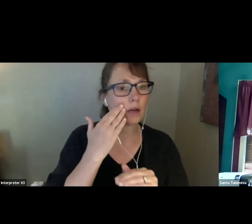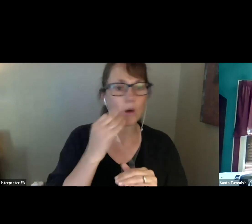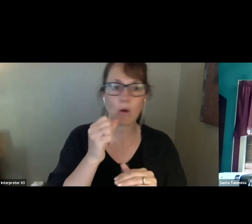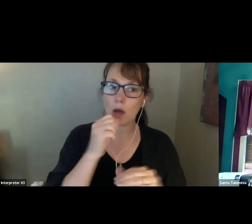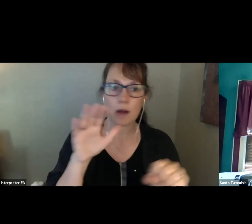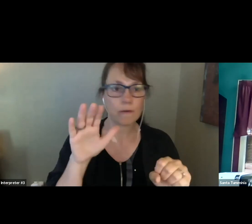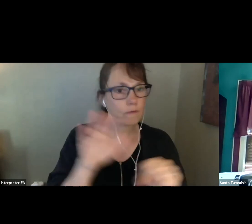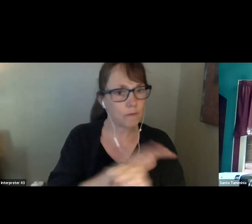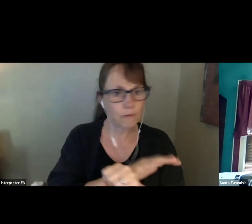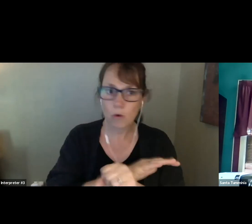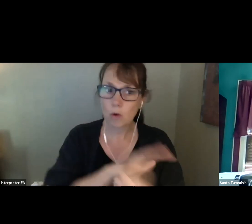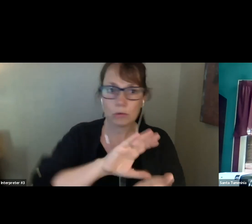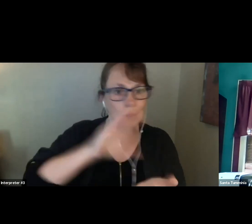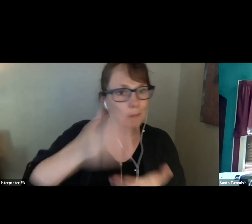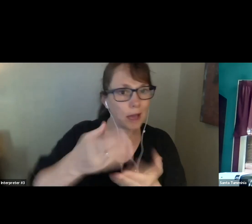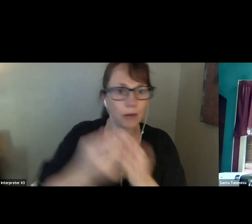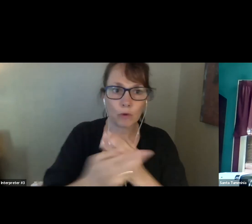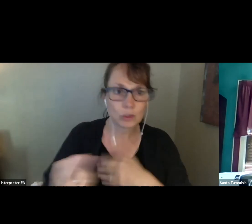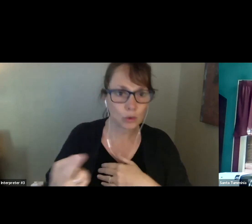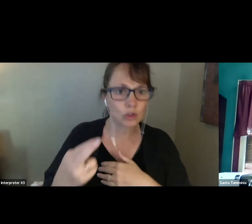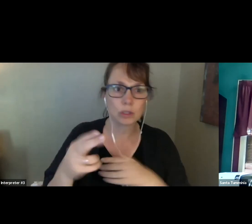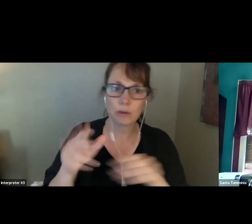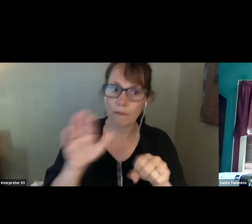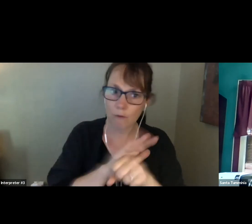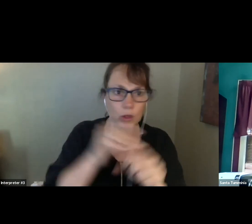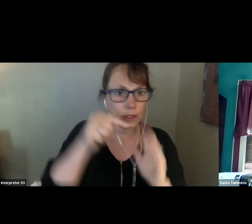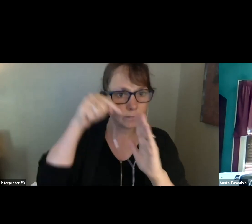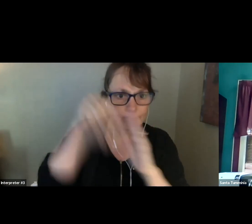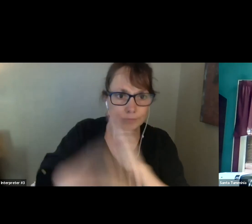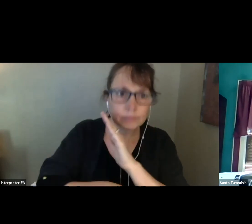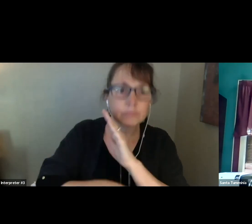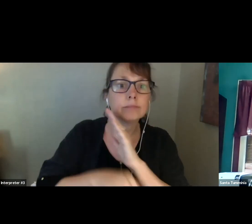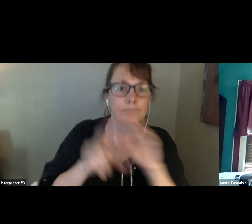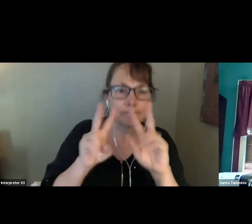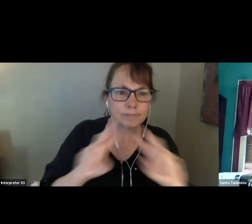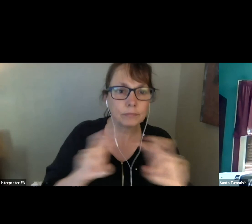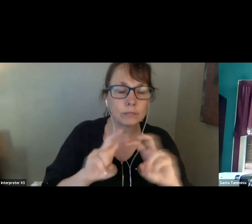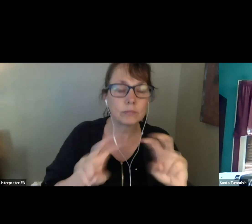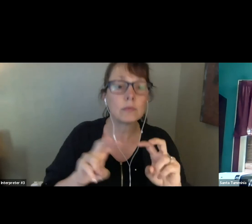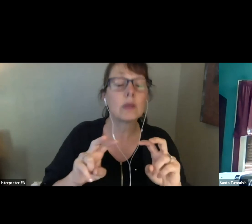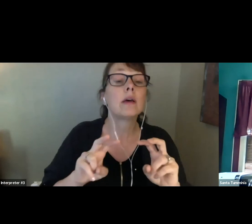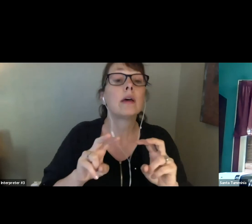is great depth, but I think the next stage in the process, which is the distillation